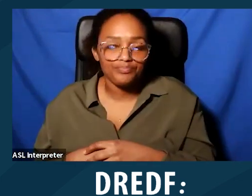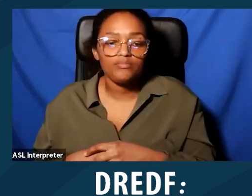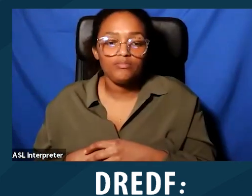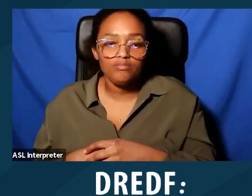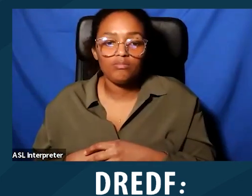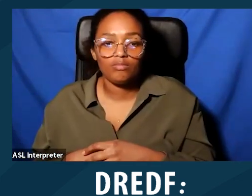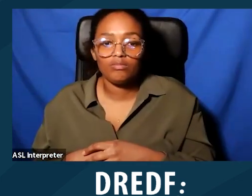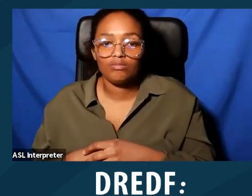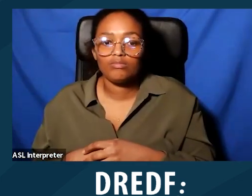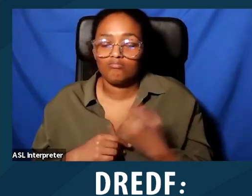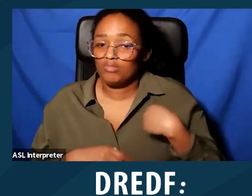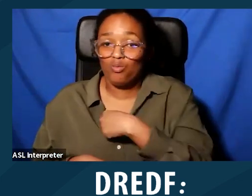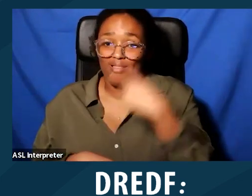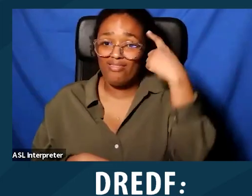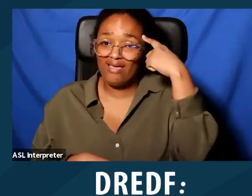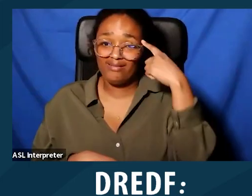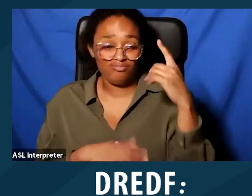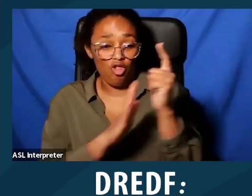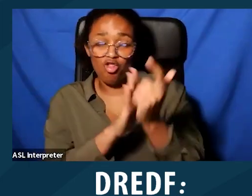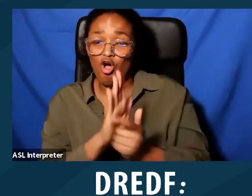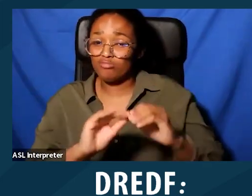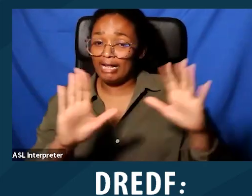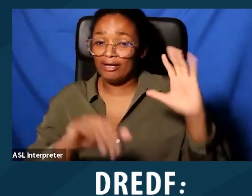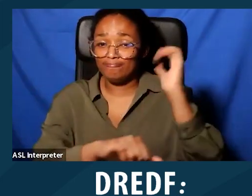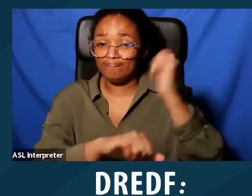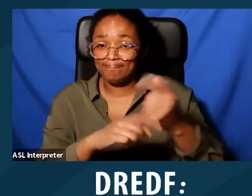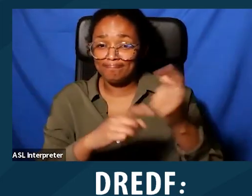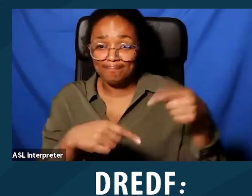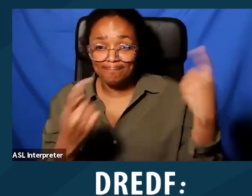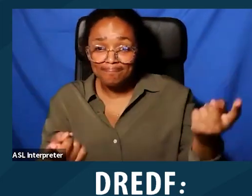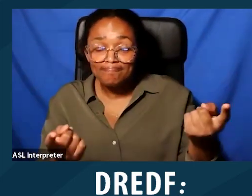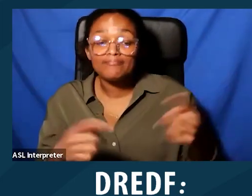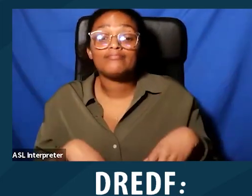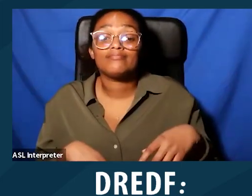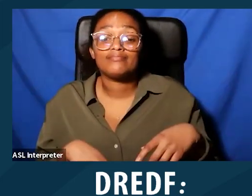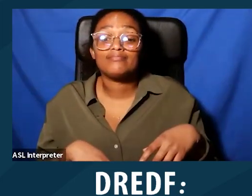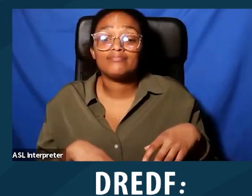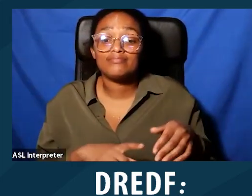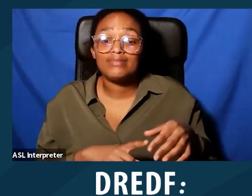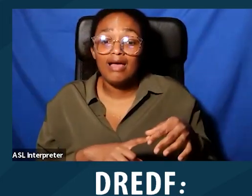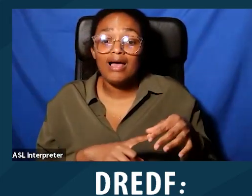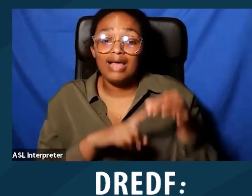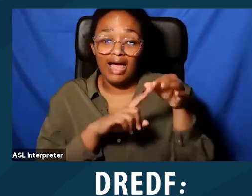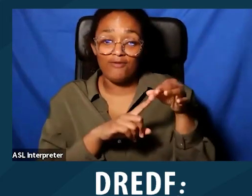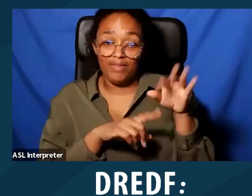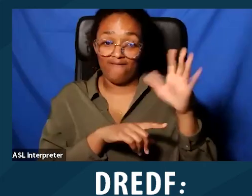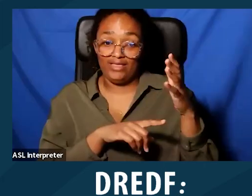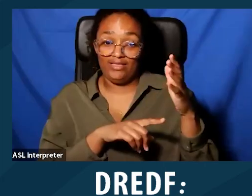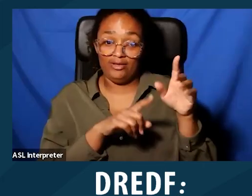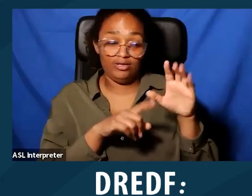And, again, we disagree with that. We think there is well‑established law that